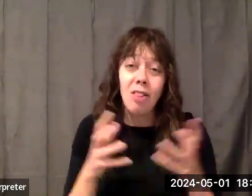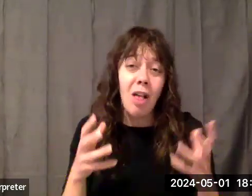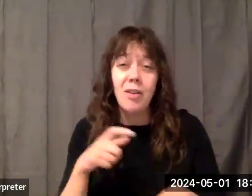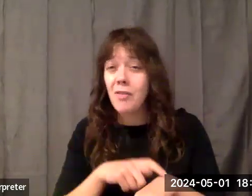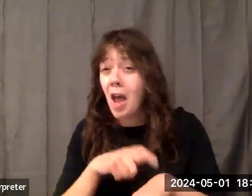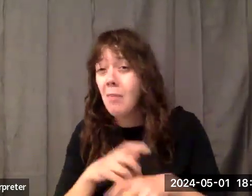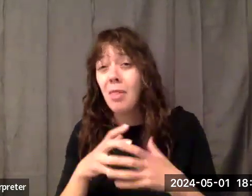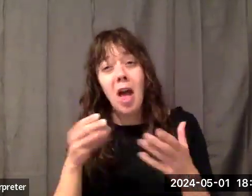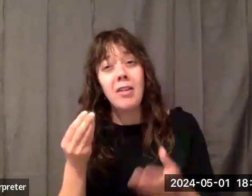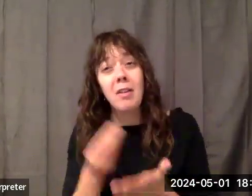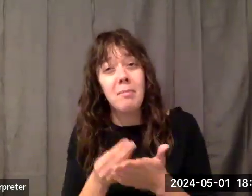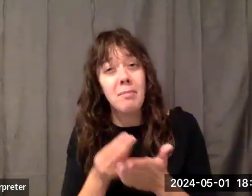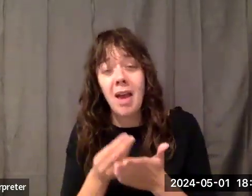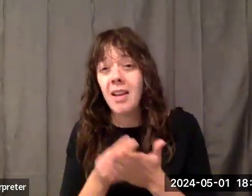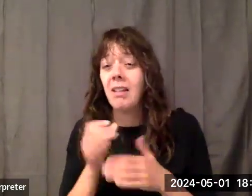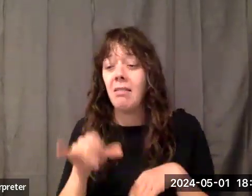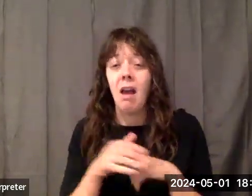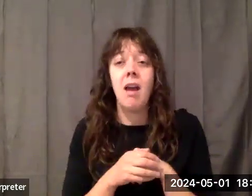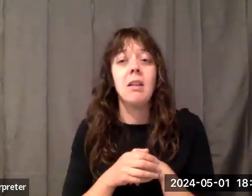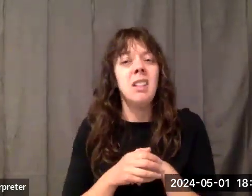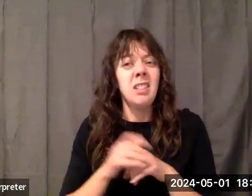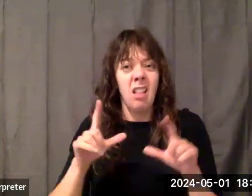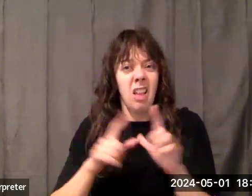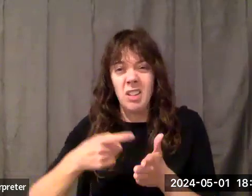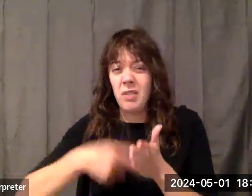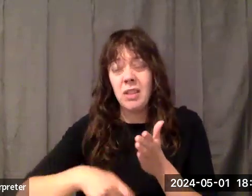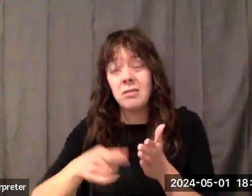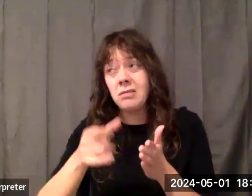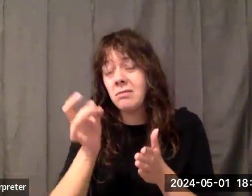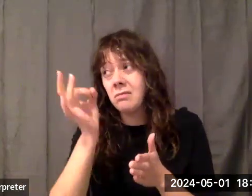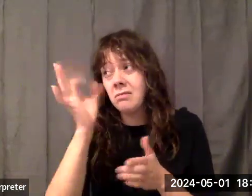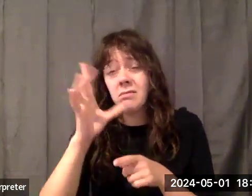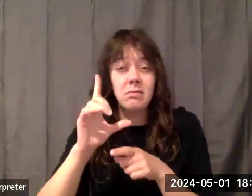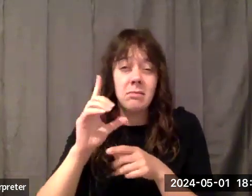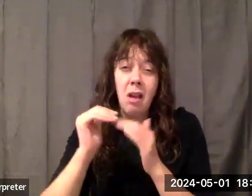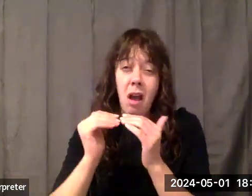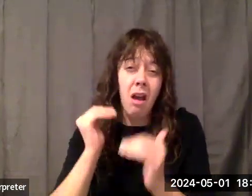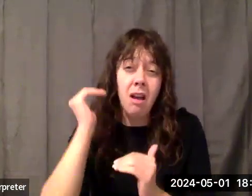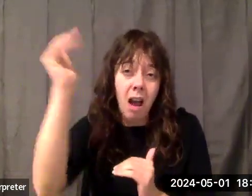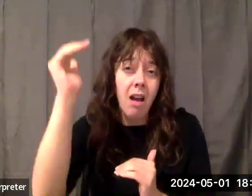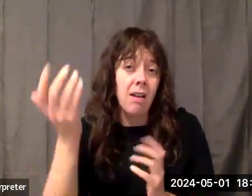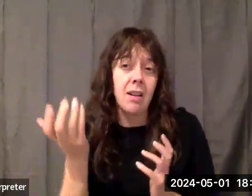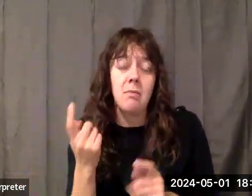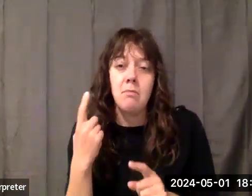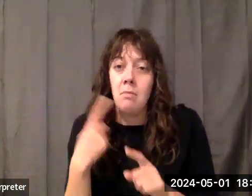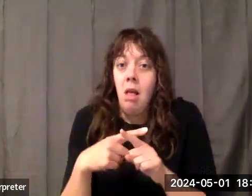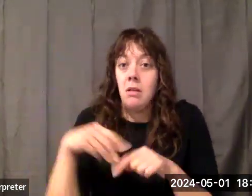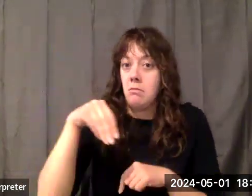or the licensure fees is astronomical on top of having to pay for an MSW licensure too.